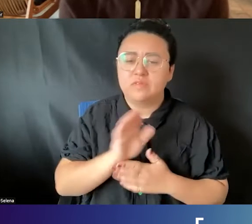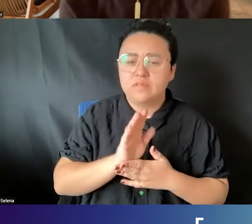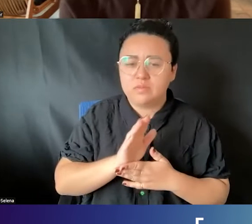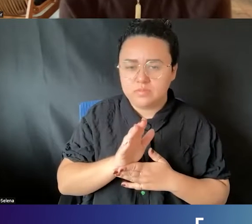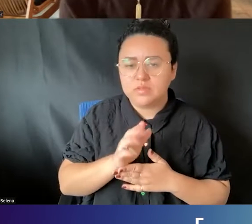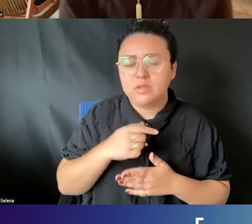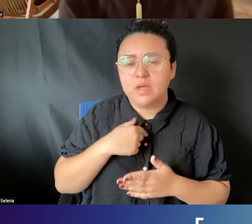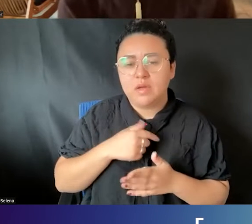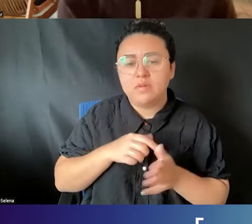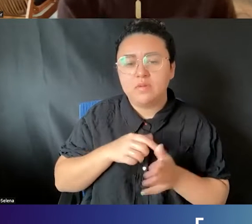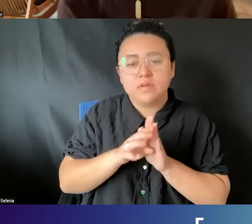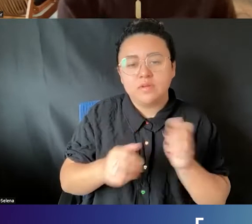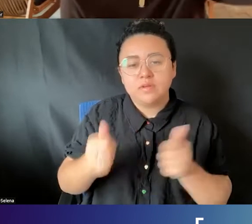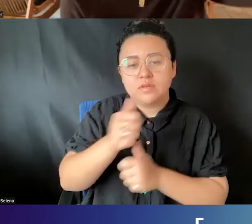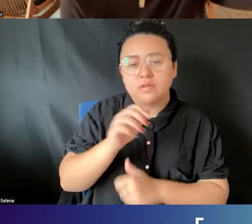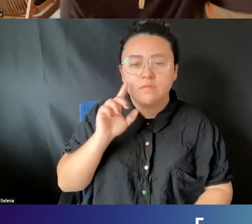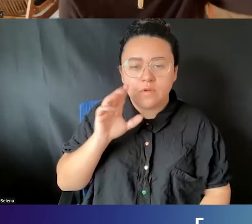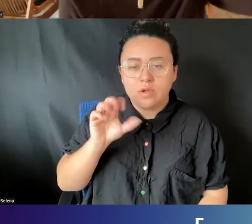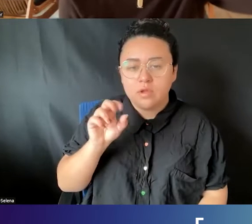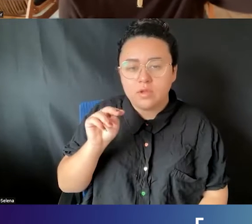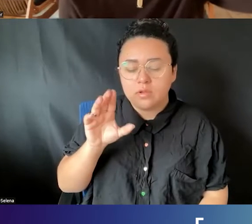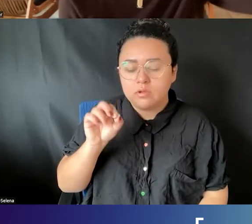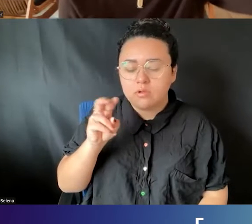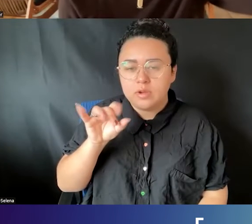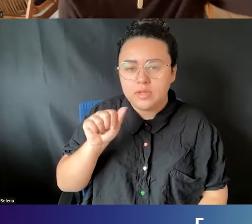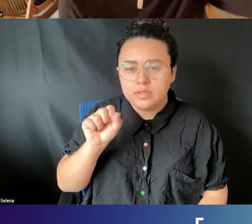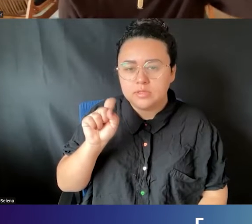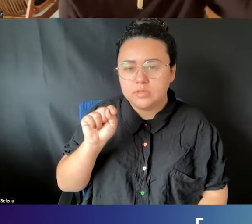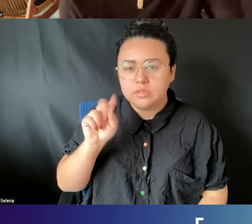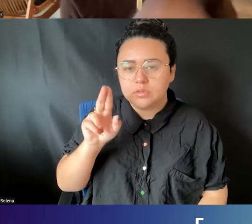executive at Concordia Studio also have worked on the short